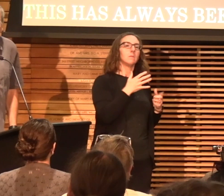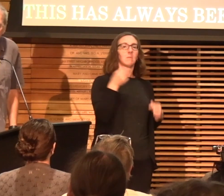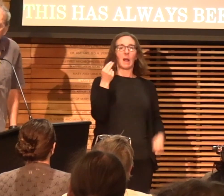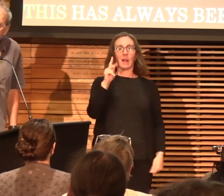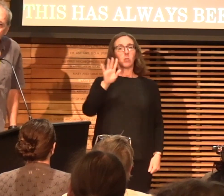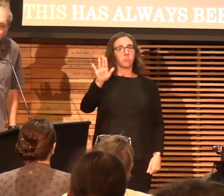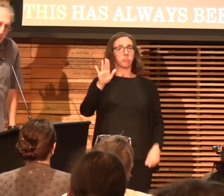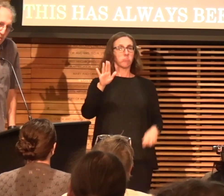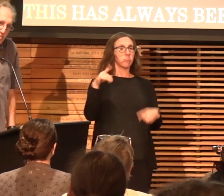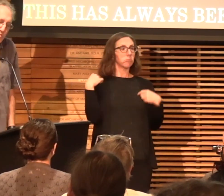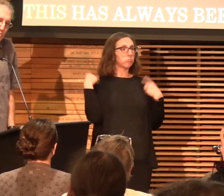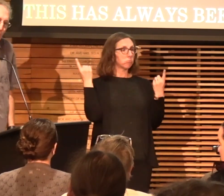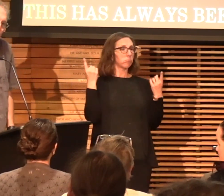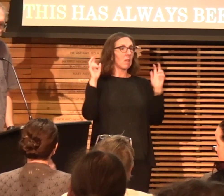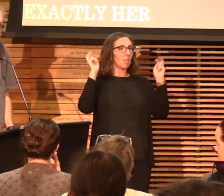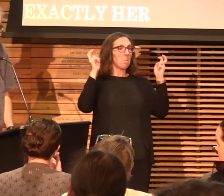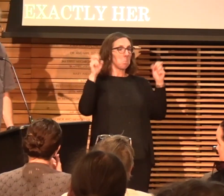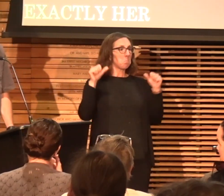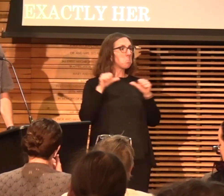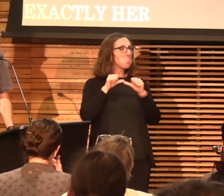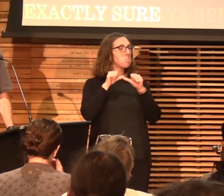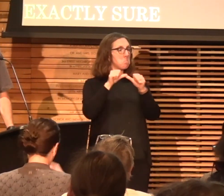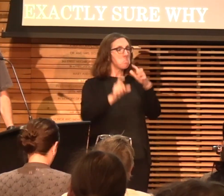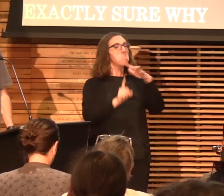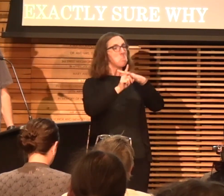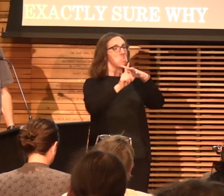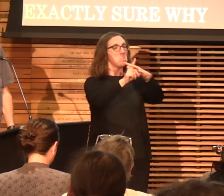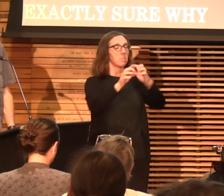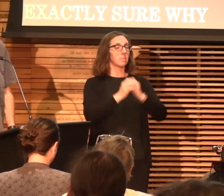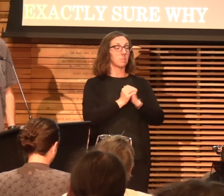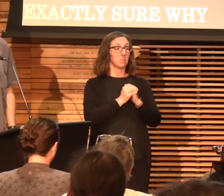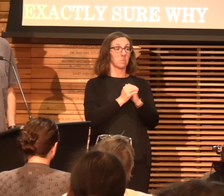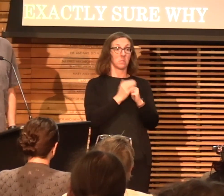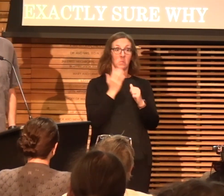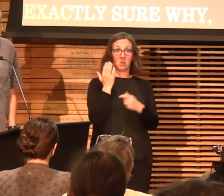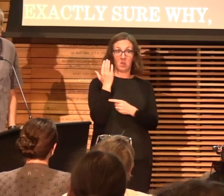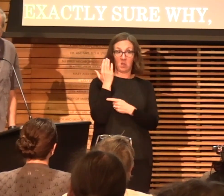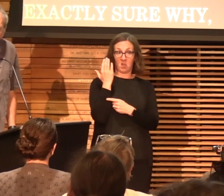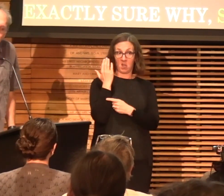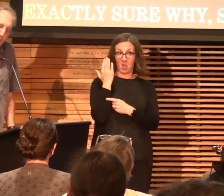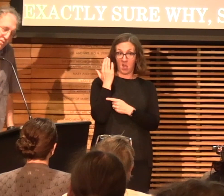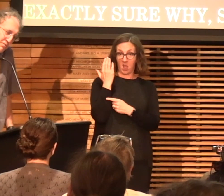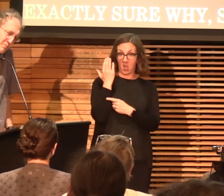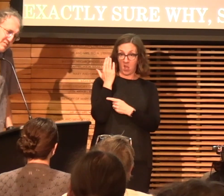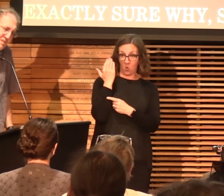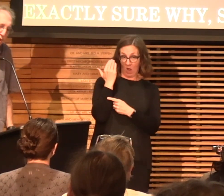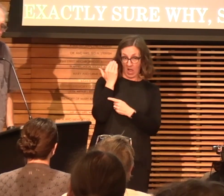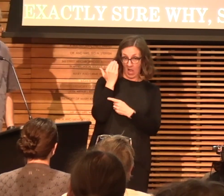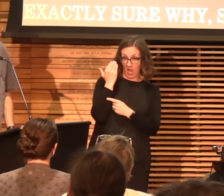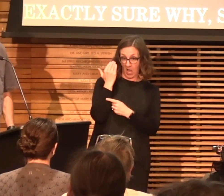We're not exactly sure why. She's obviously from the South.